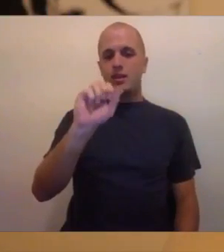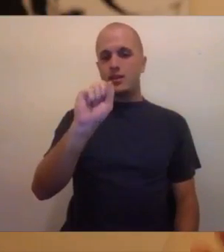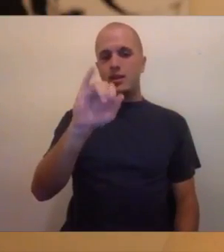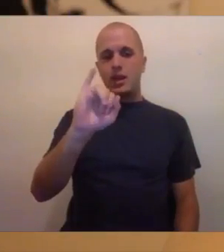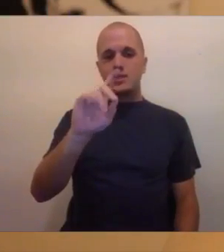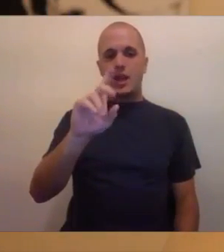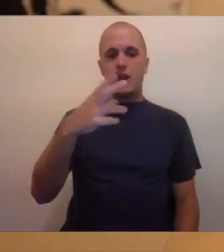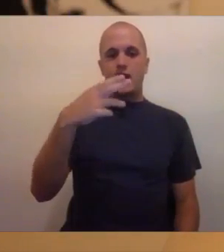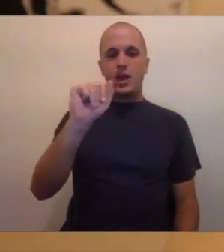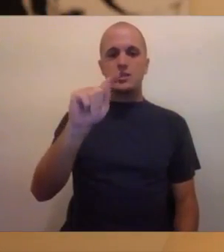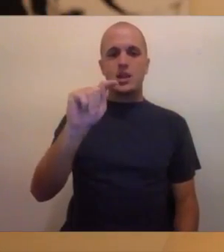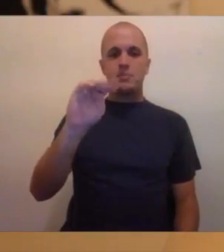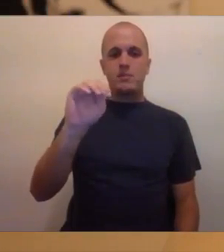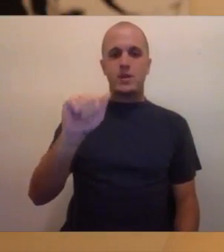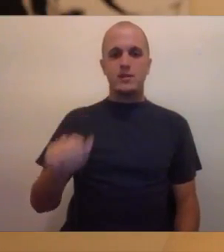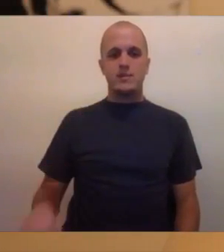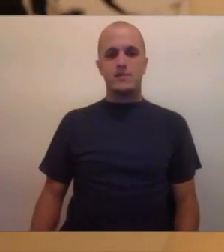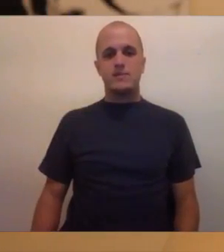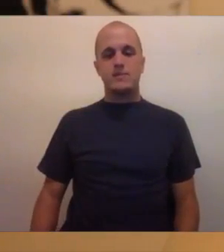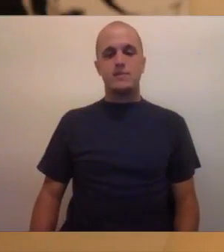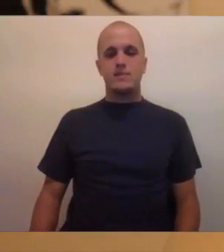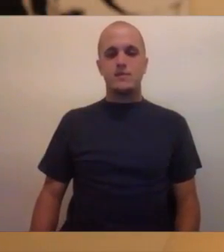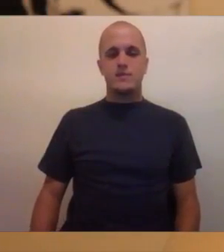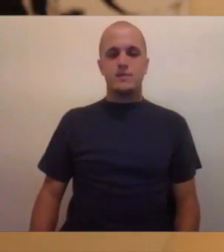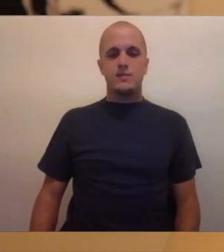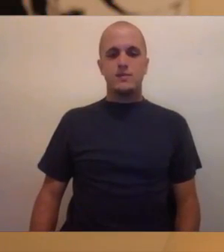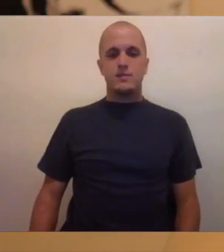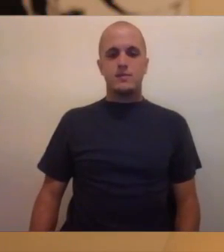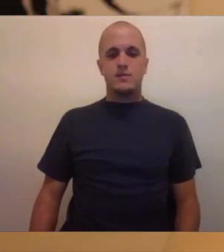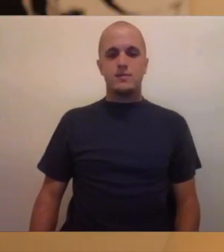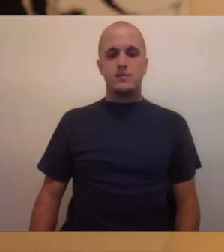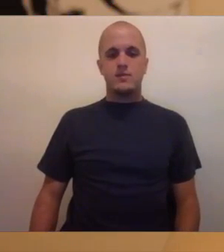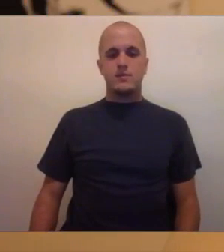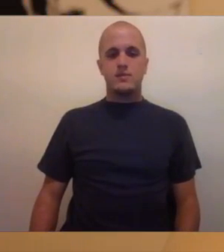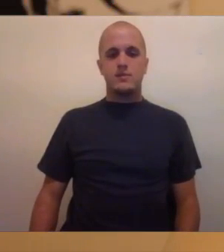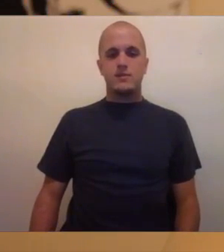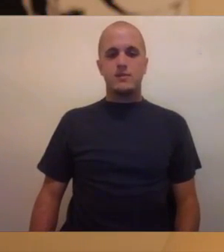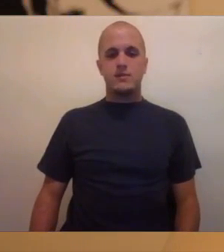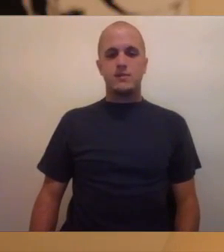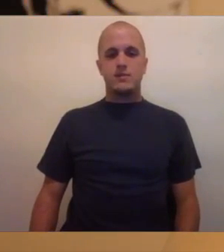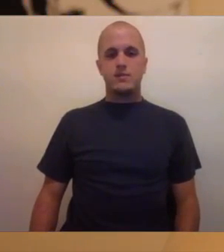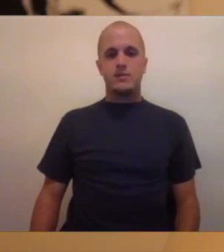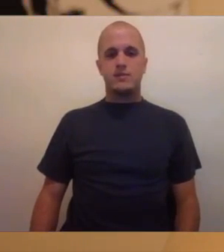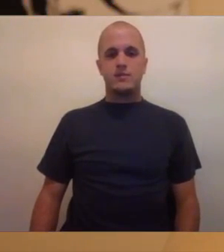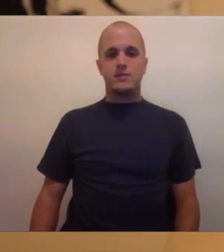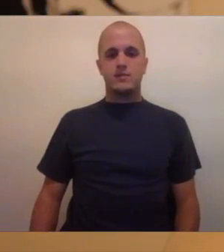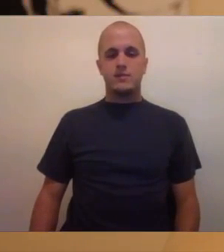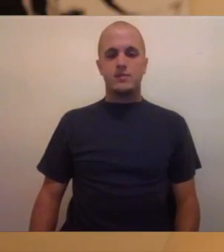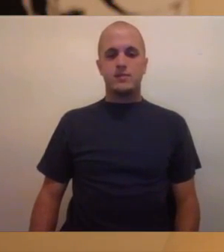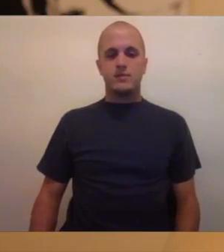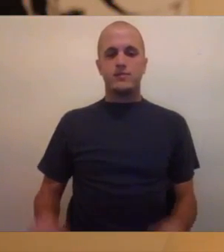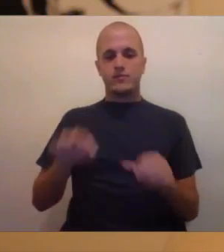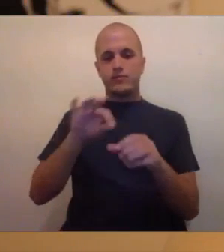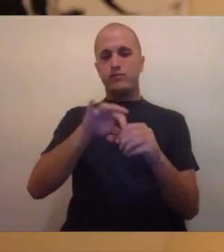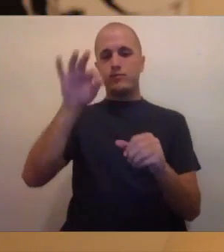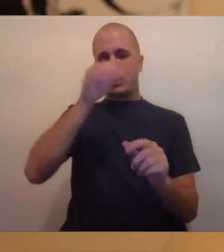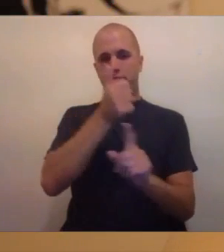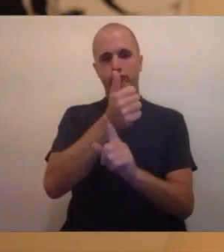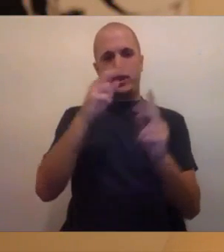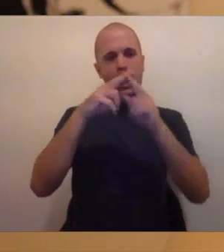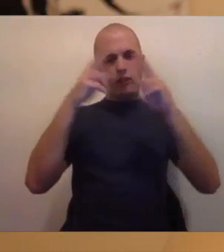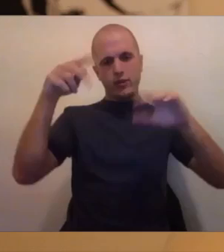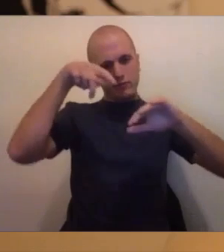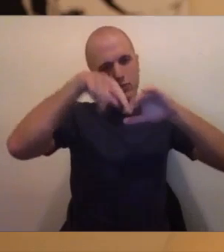Jai Siddhatma.